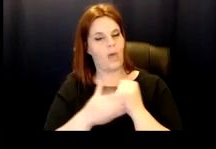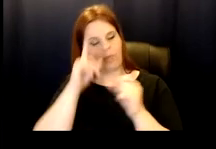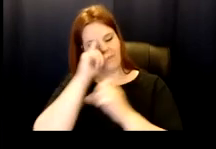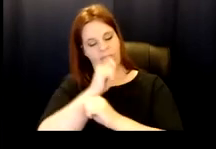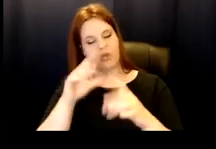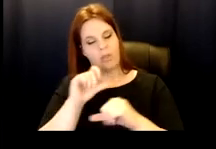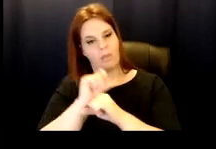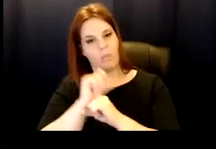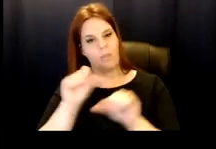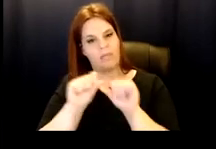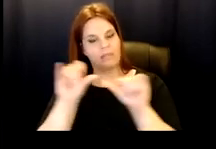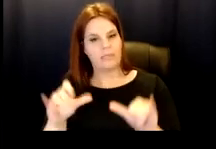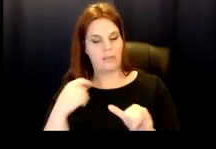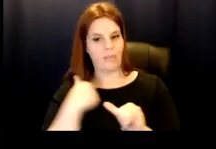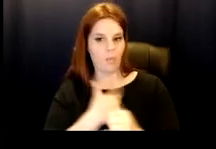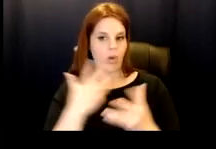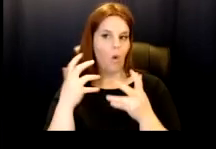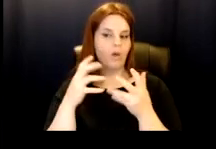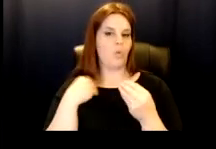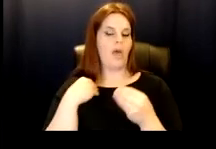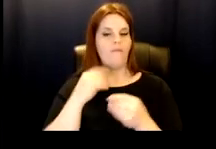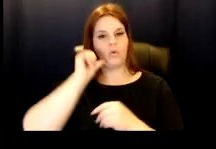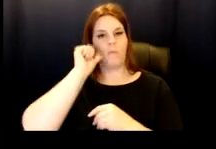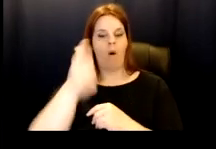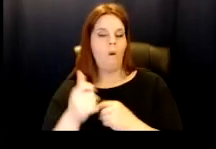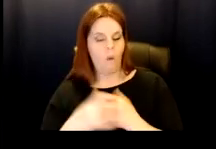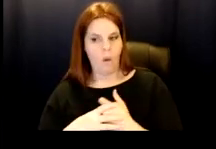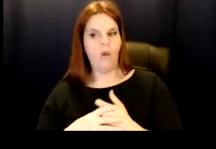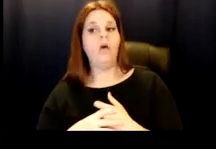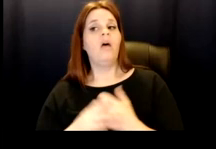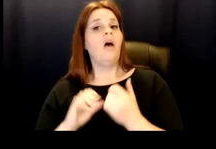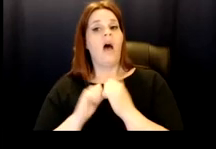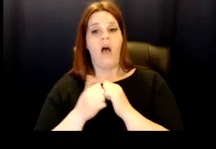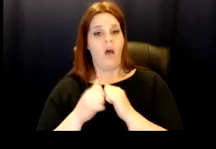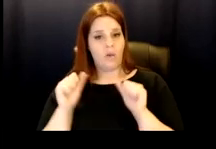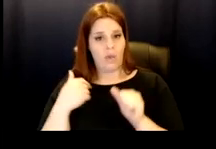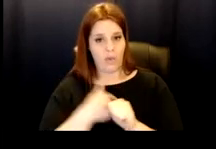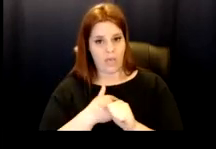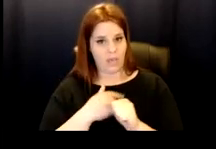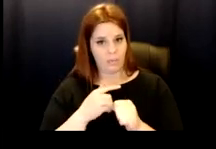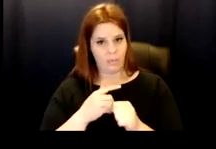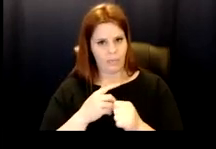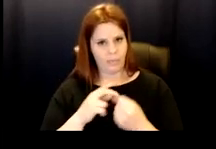system that we want to have tomorrow. How can we preserve the flexibility that telework